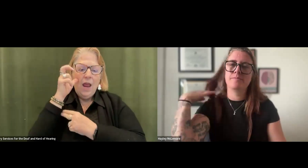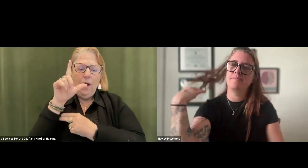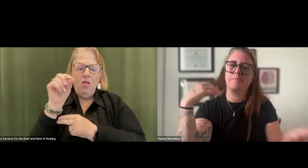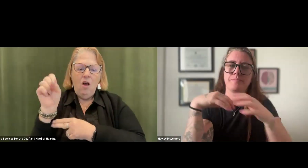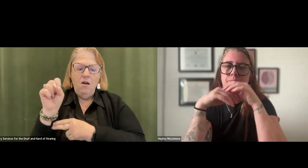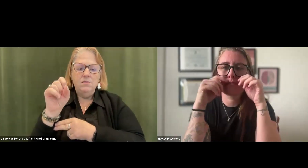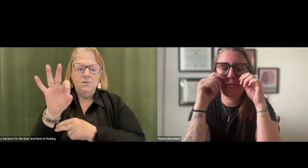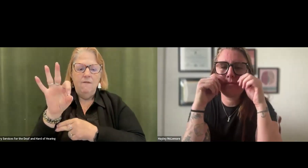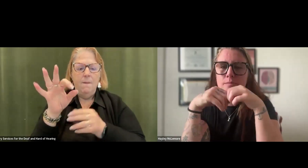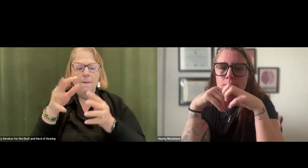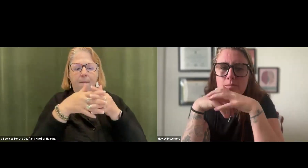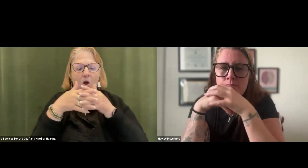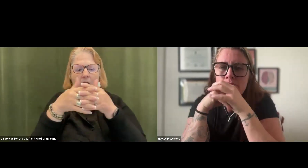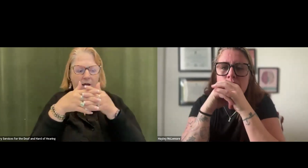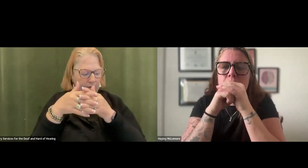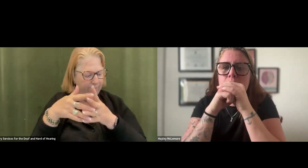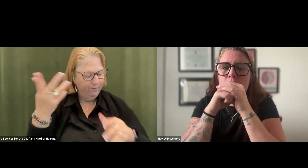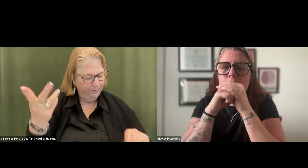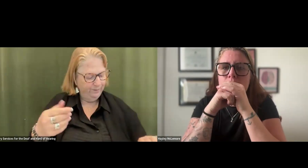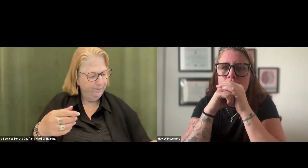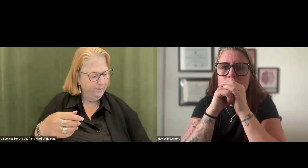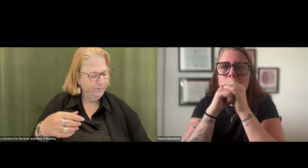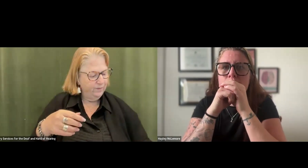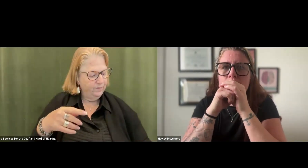HLAA, the Hearing Loss Association of America.